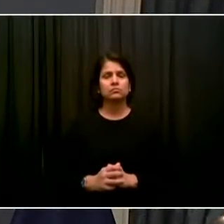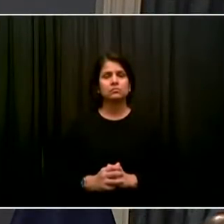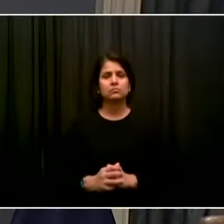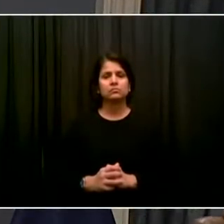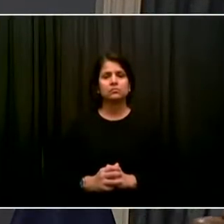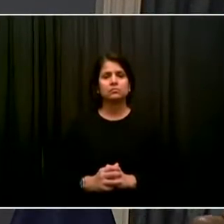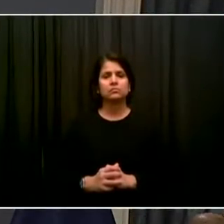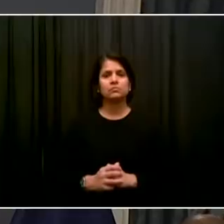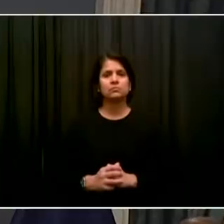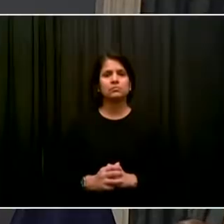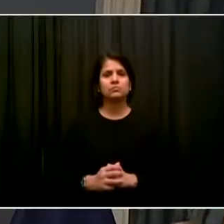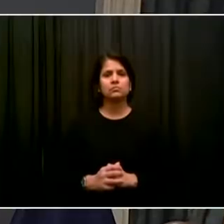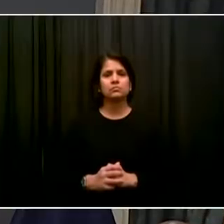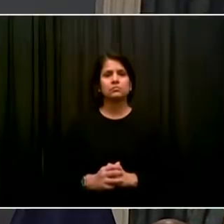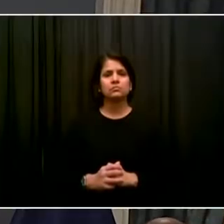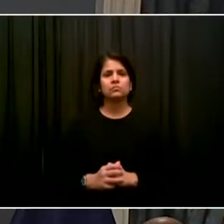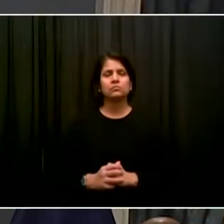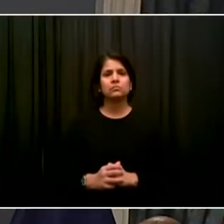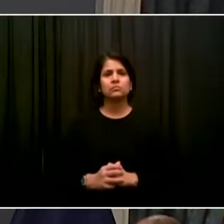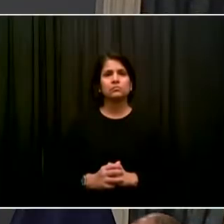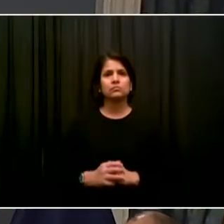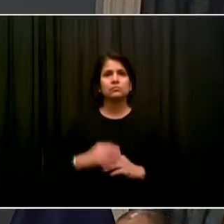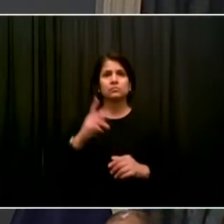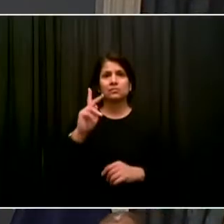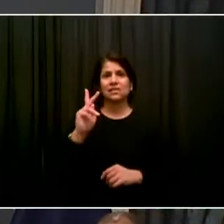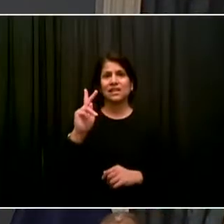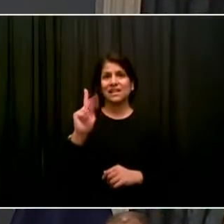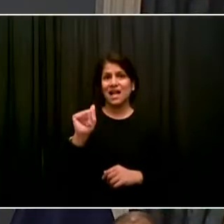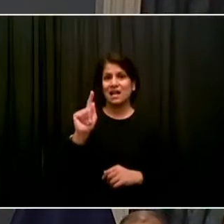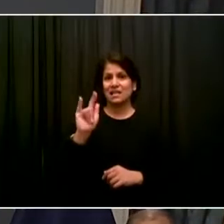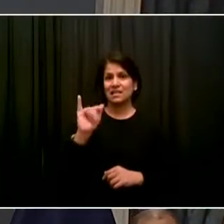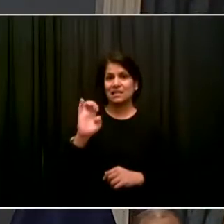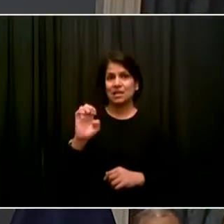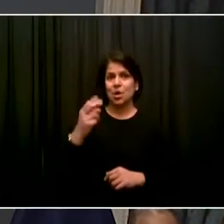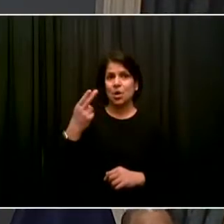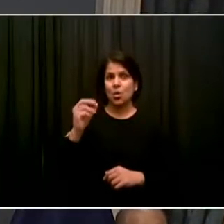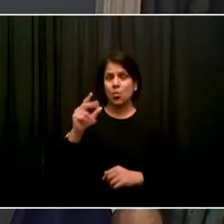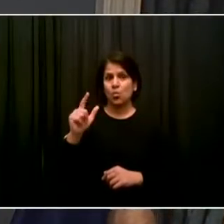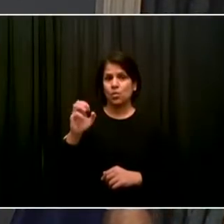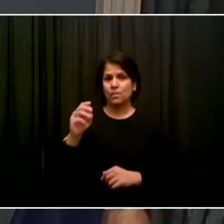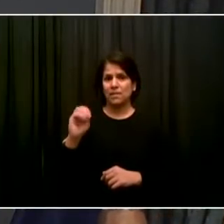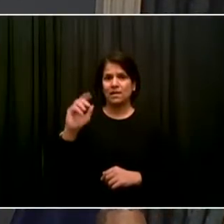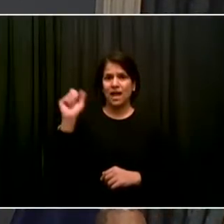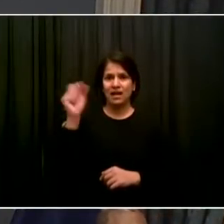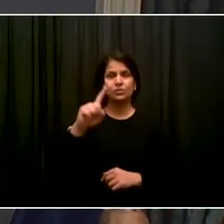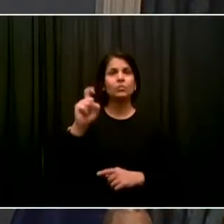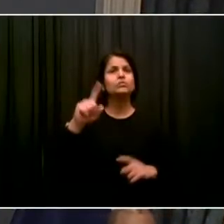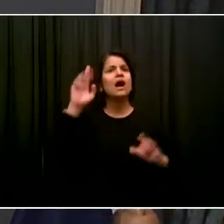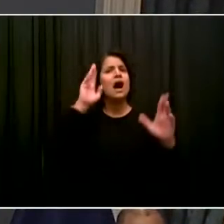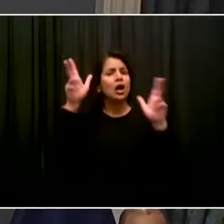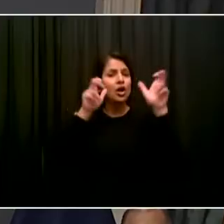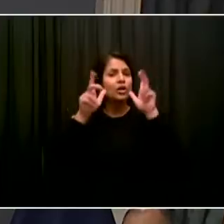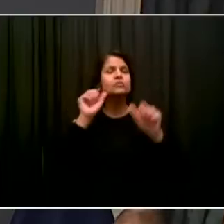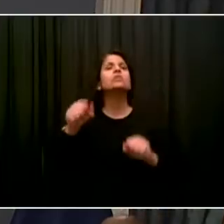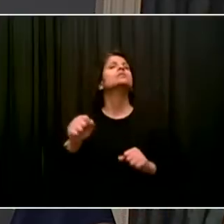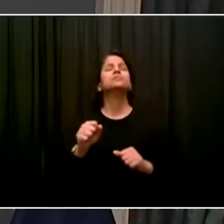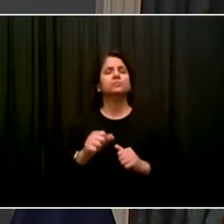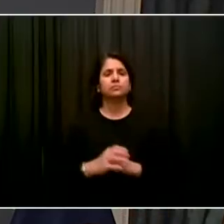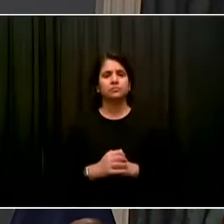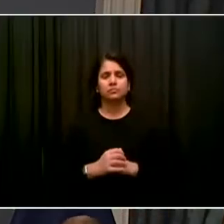ANNOUNCED AT THIS TIME.